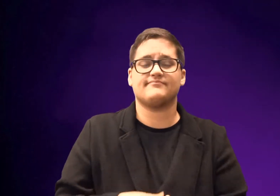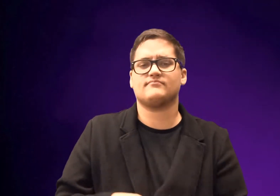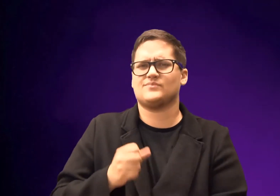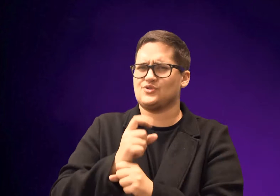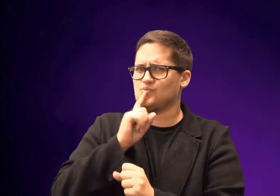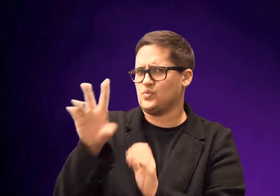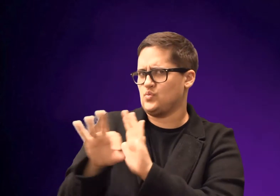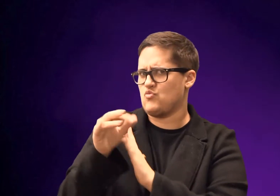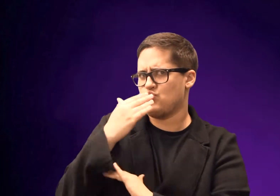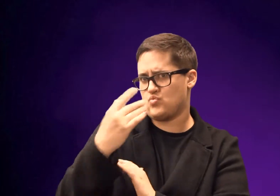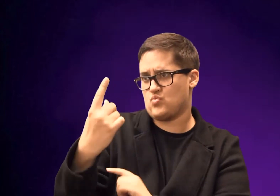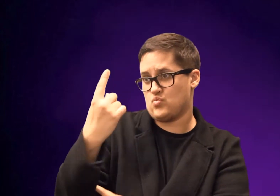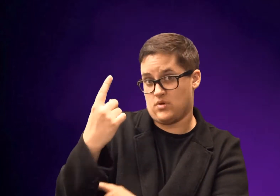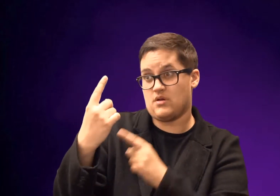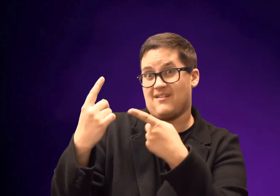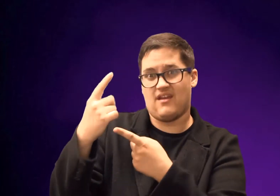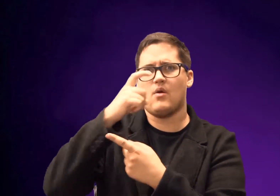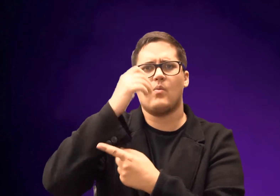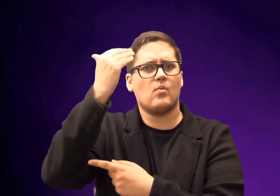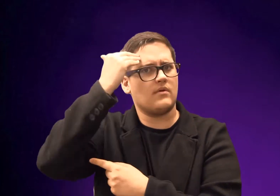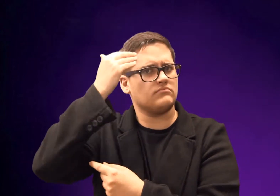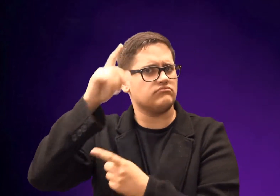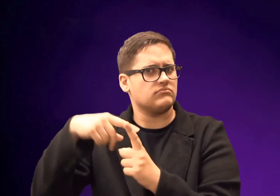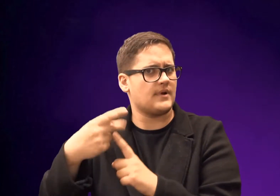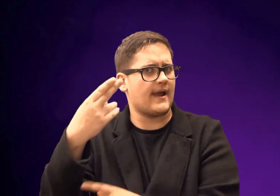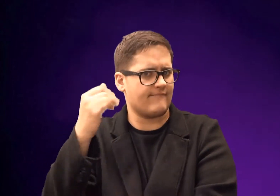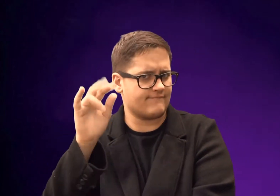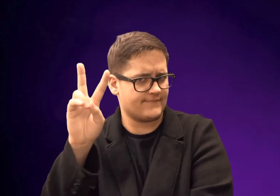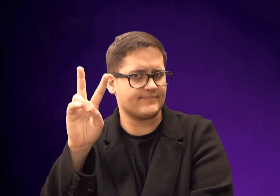Make sure you choose good Obstetrician, who is familiar with HIV.